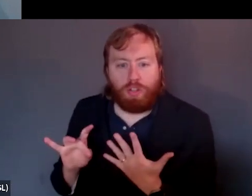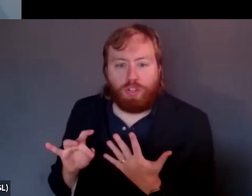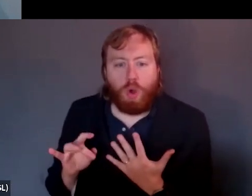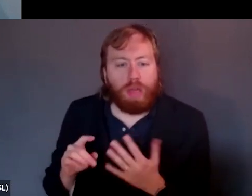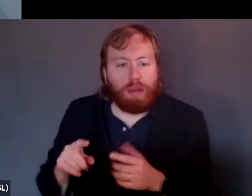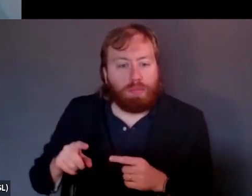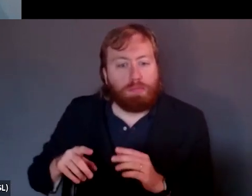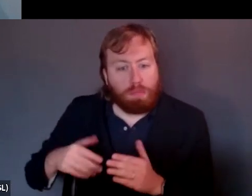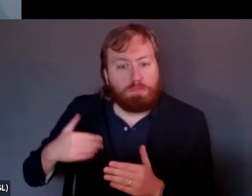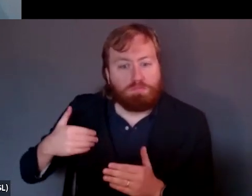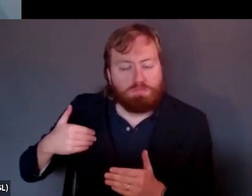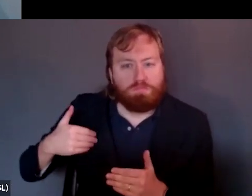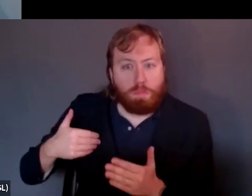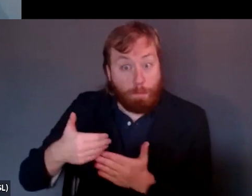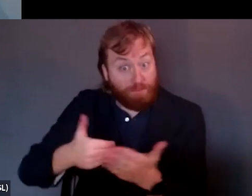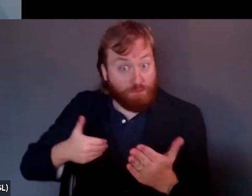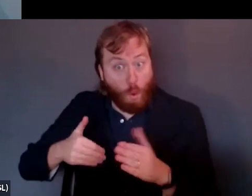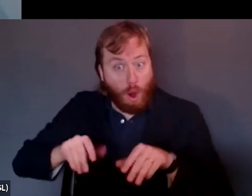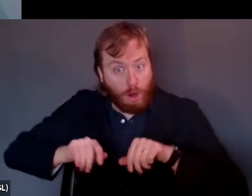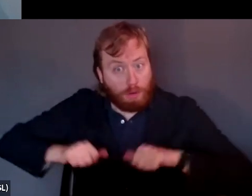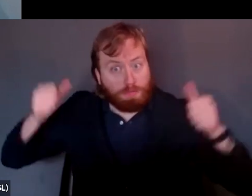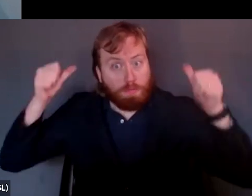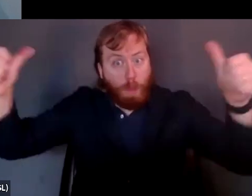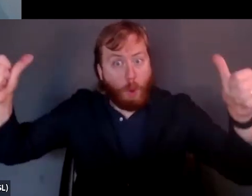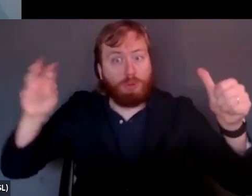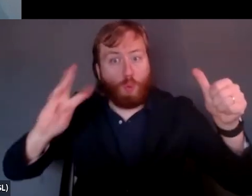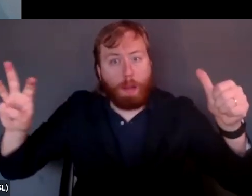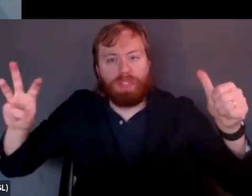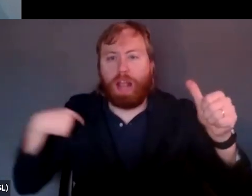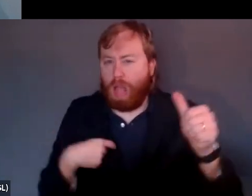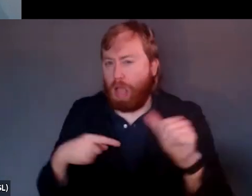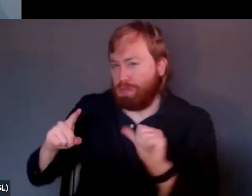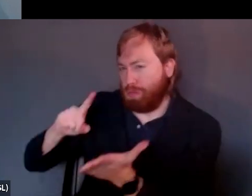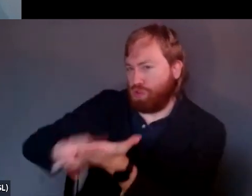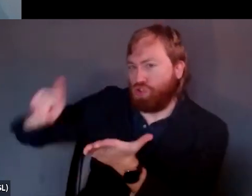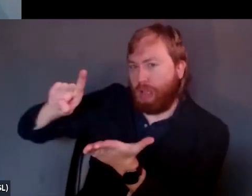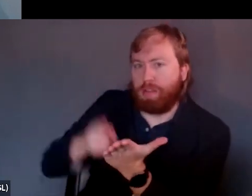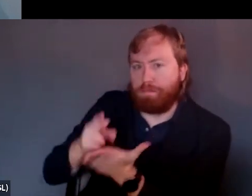that things are not being broken accessibility-wise.